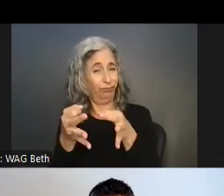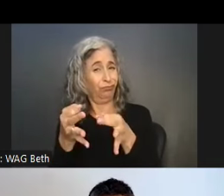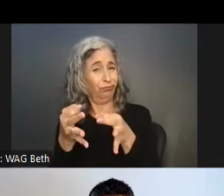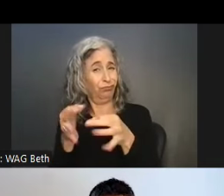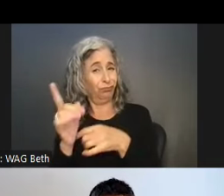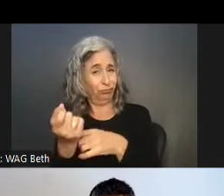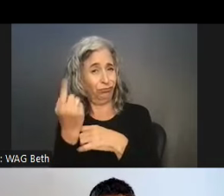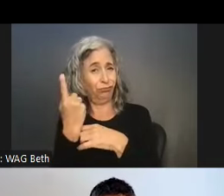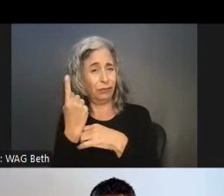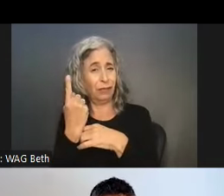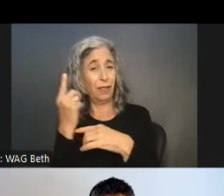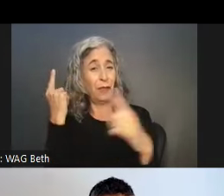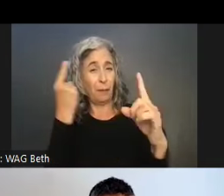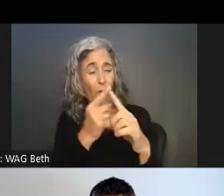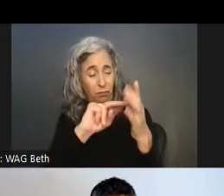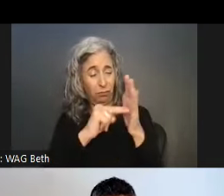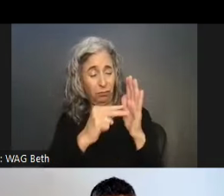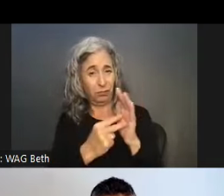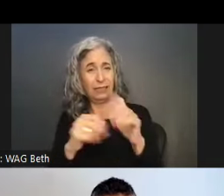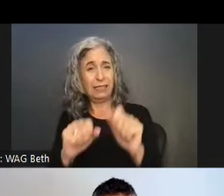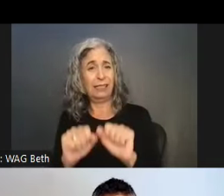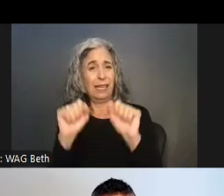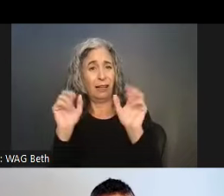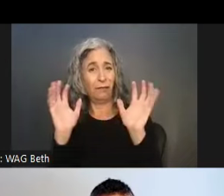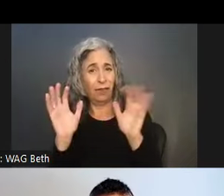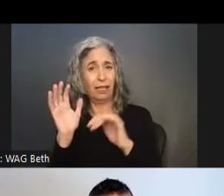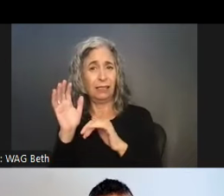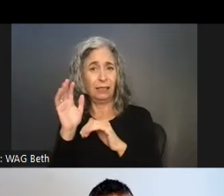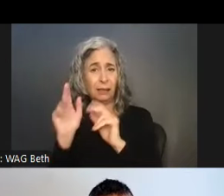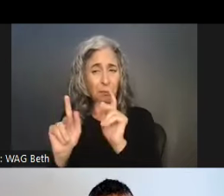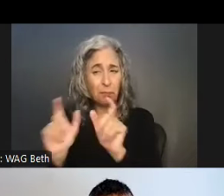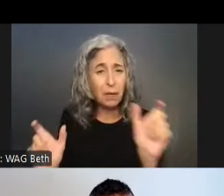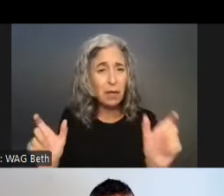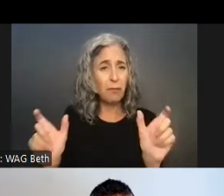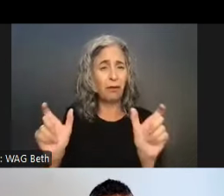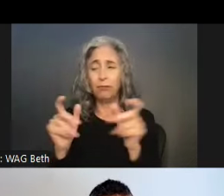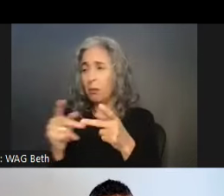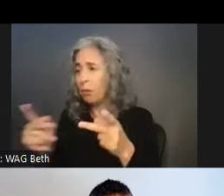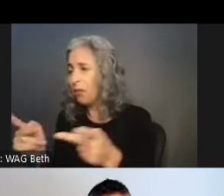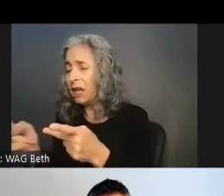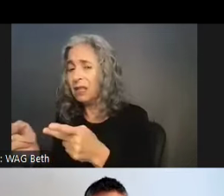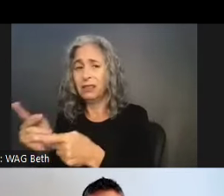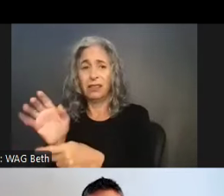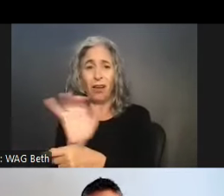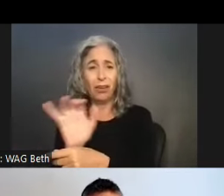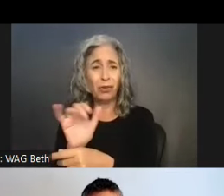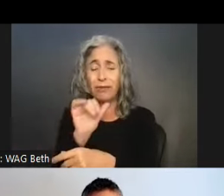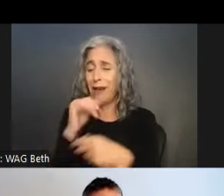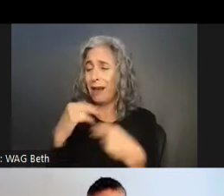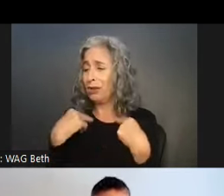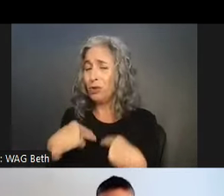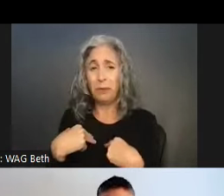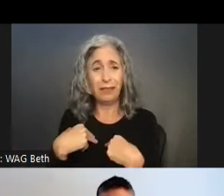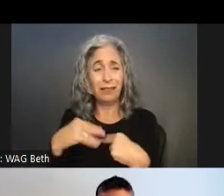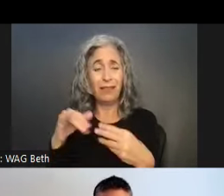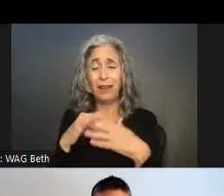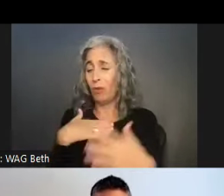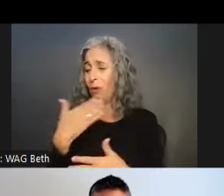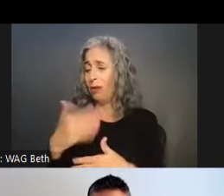sustainability still has sacrifice, people, places and nonhuman beings that were willing to sacrifice